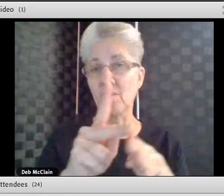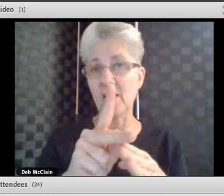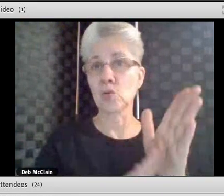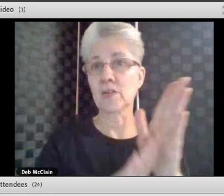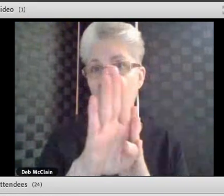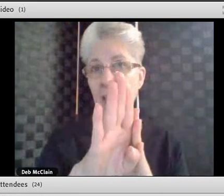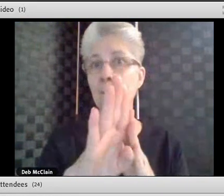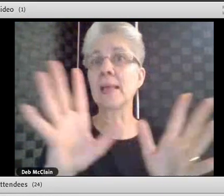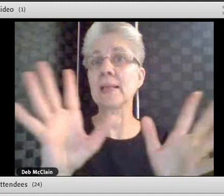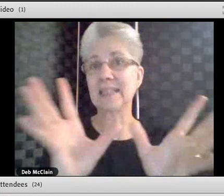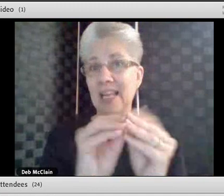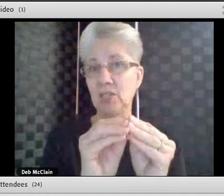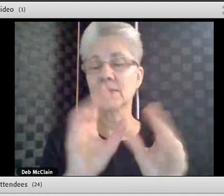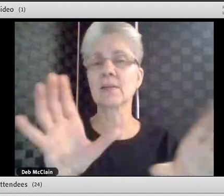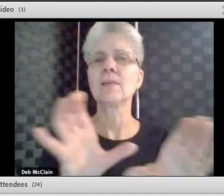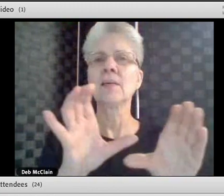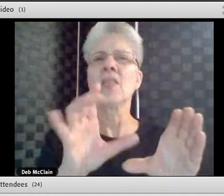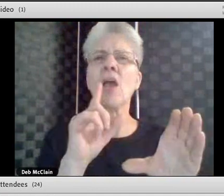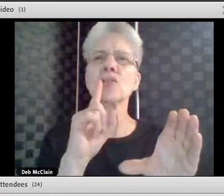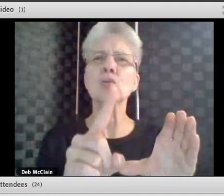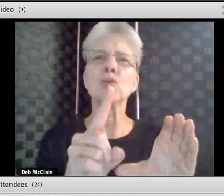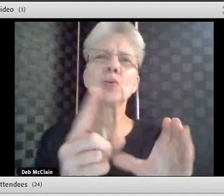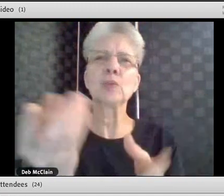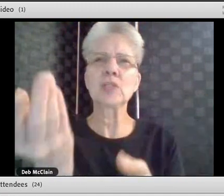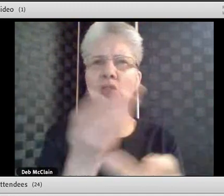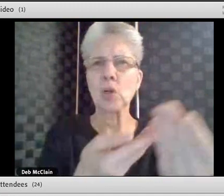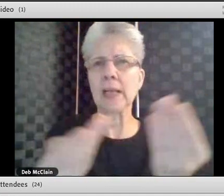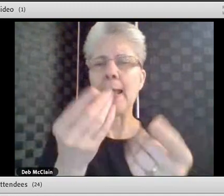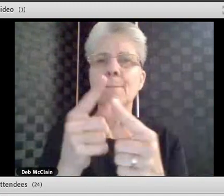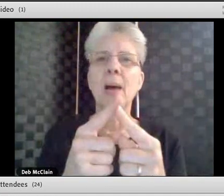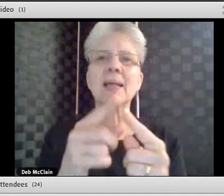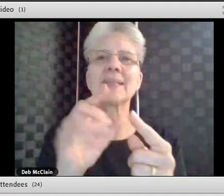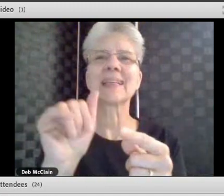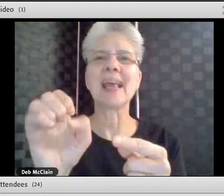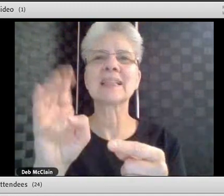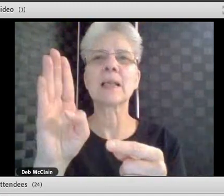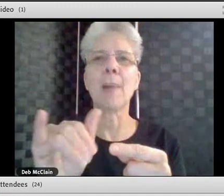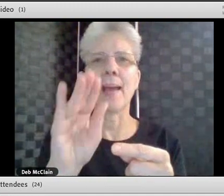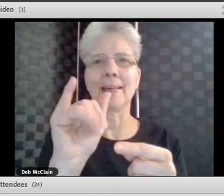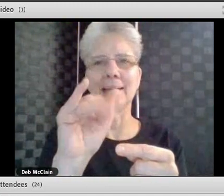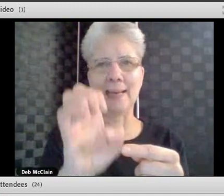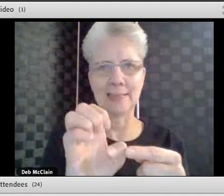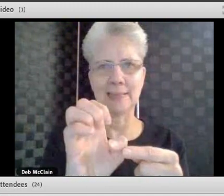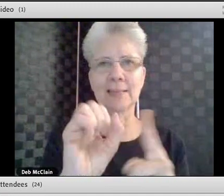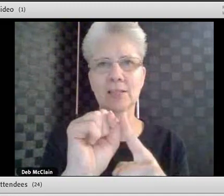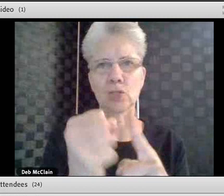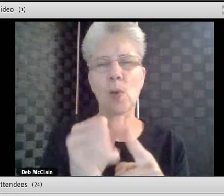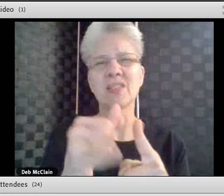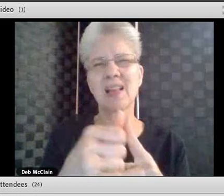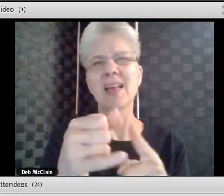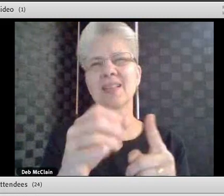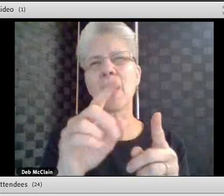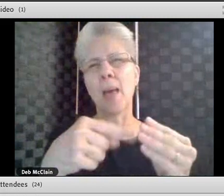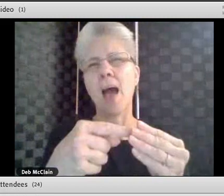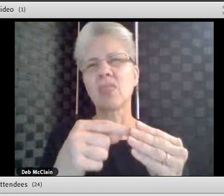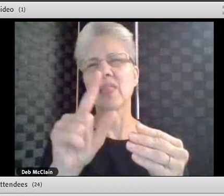building and professional develop sessions. Items do circulate, but it's on a case-by-case basis.